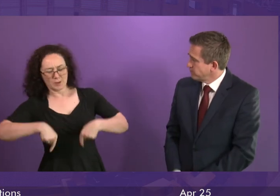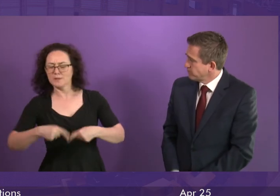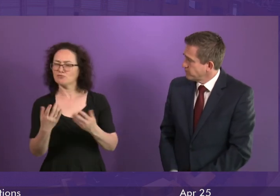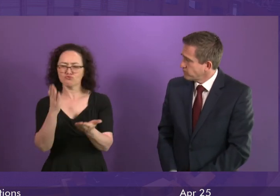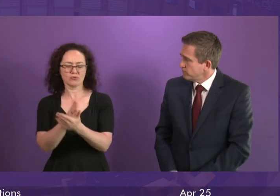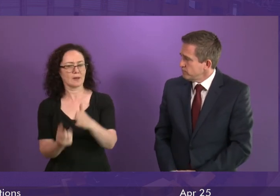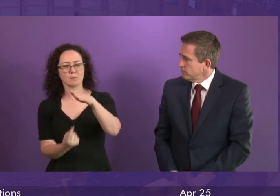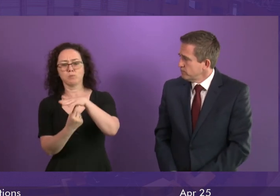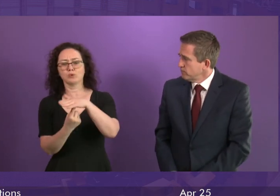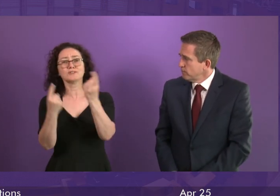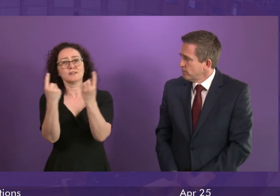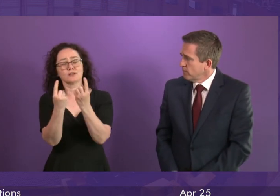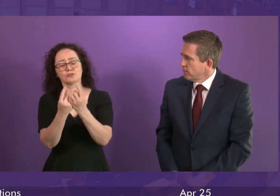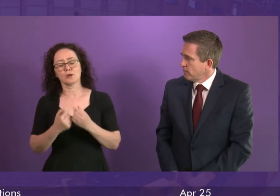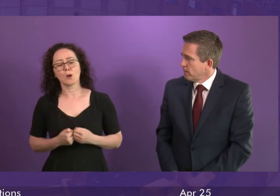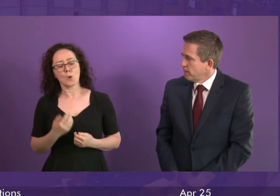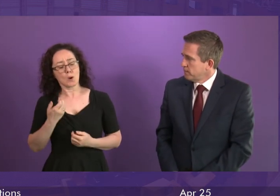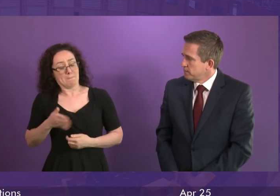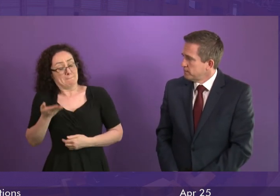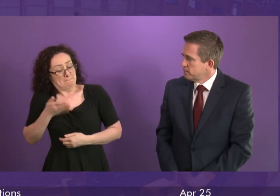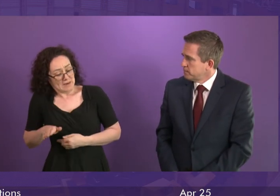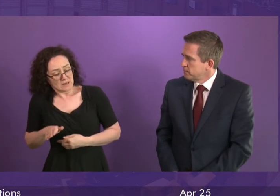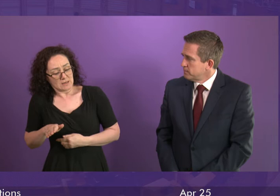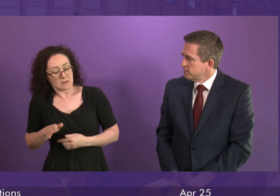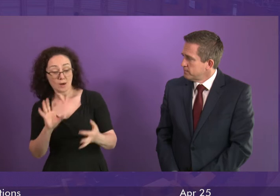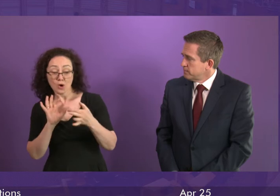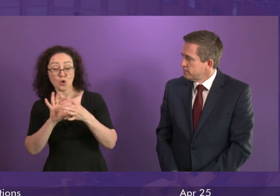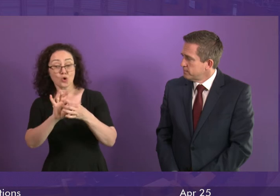an important issue. As members would expect, we have been in touch with the Scottish Fire